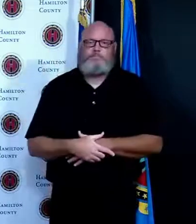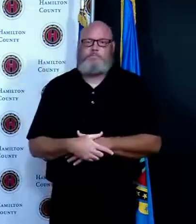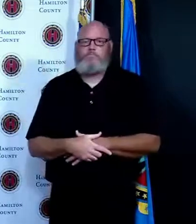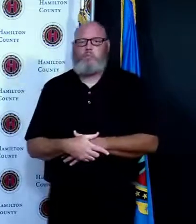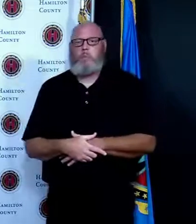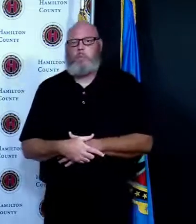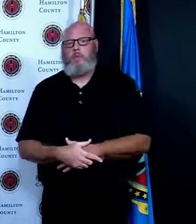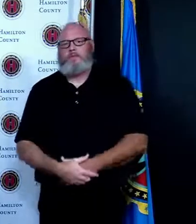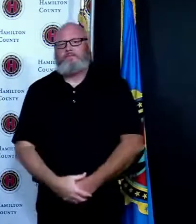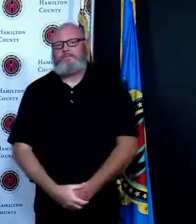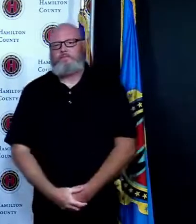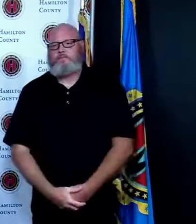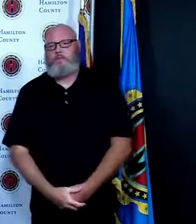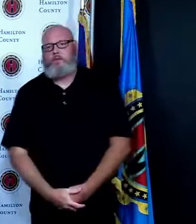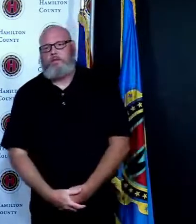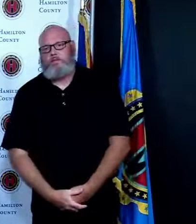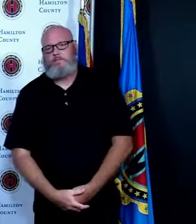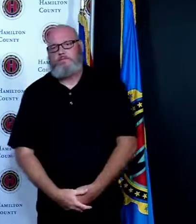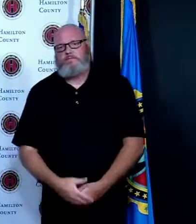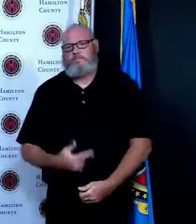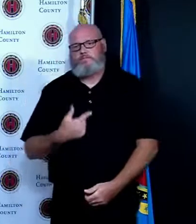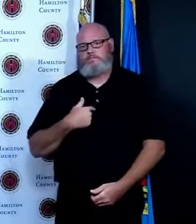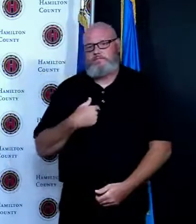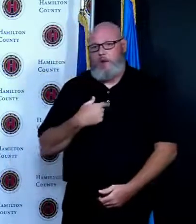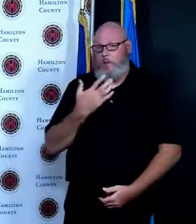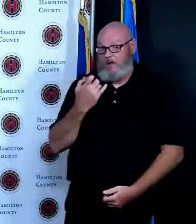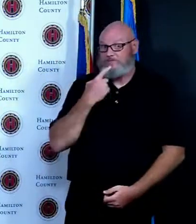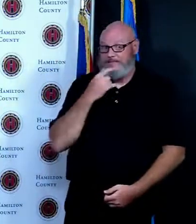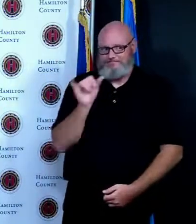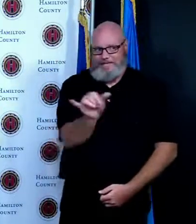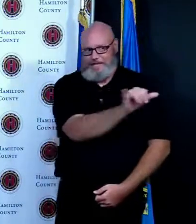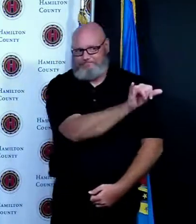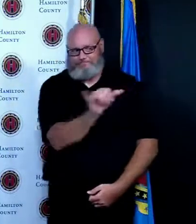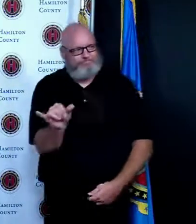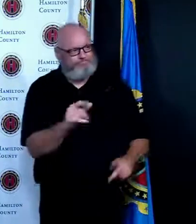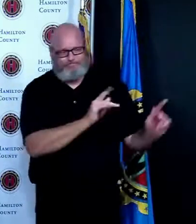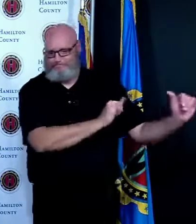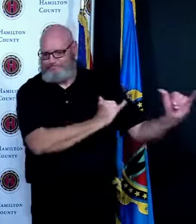i I just want to say ditto to what Greg said i mean you know like you said Greg we've done